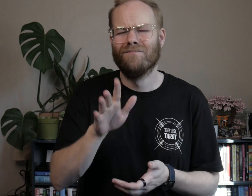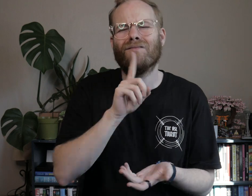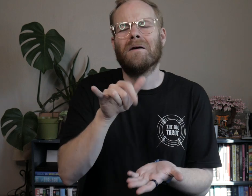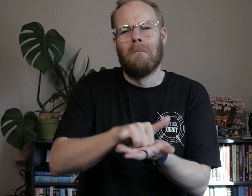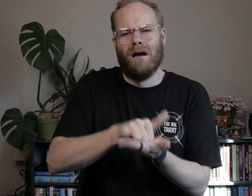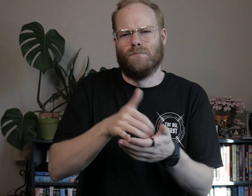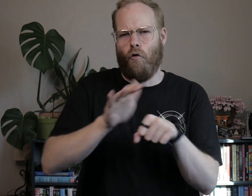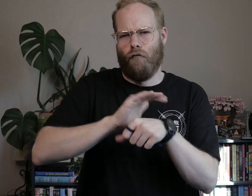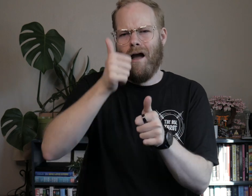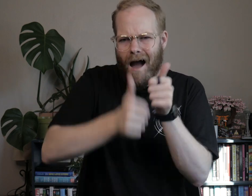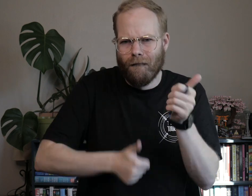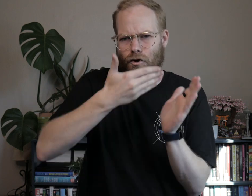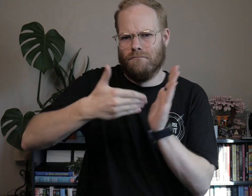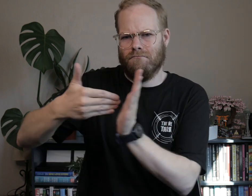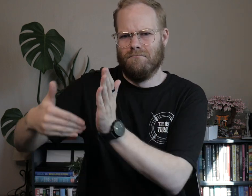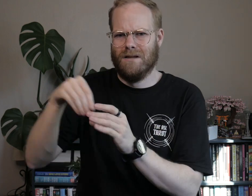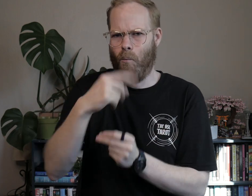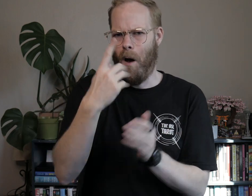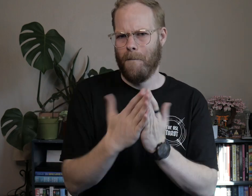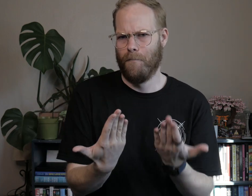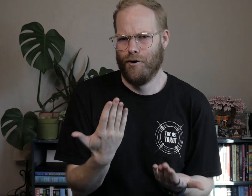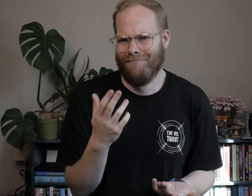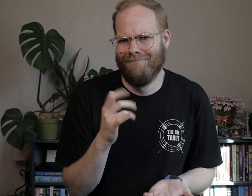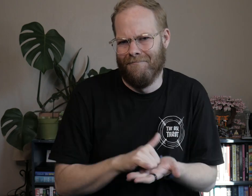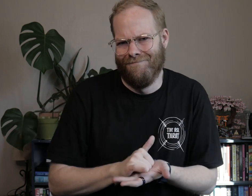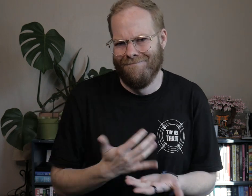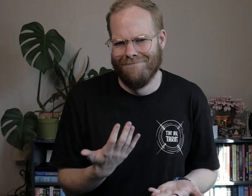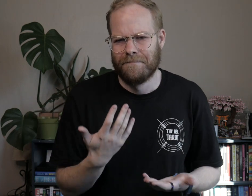It’s impossible to cover every aspect of it in one single book,